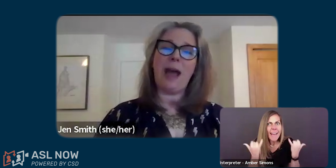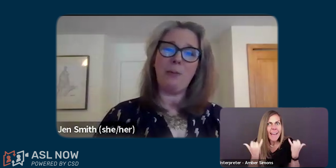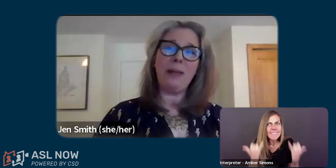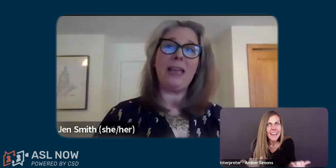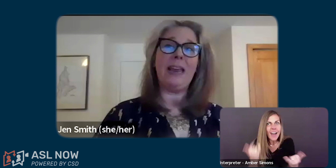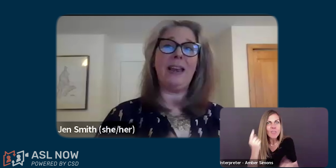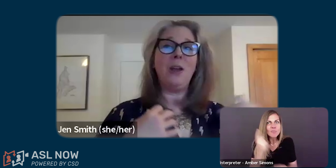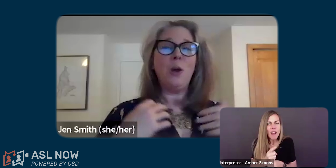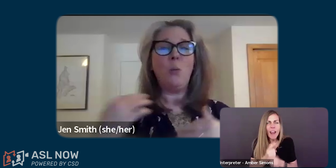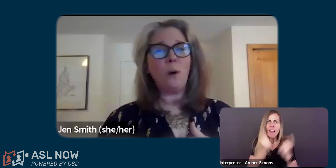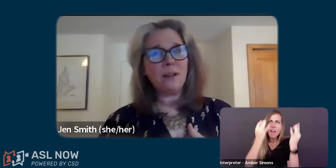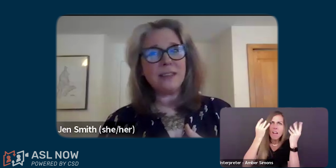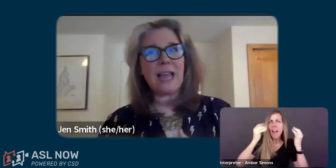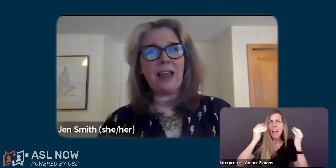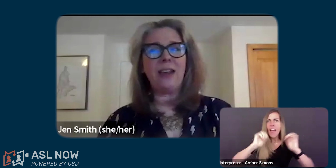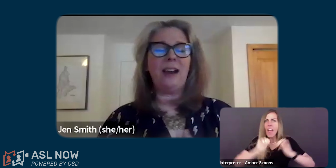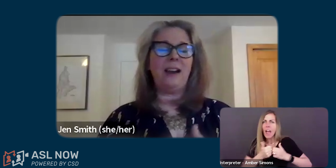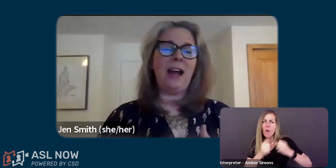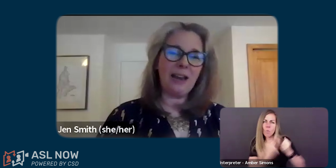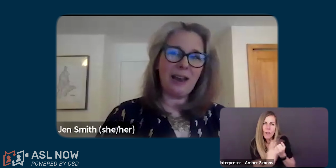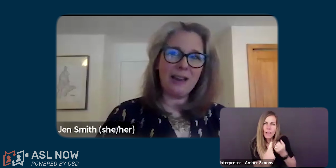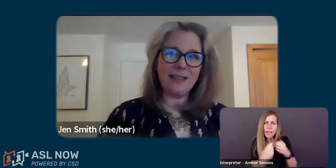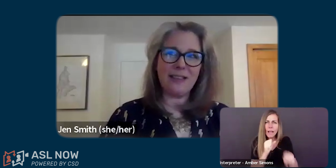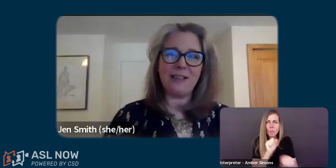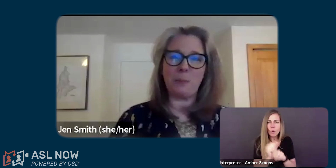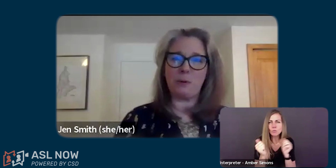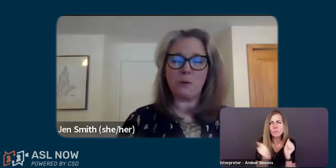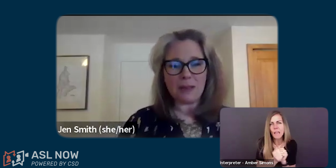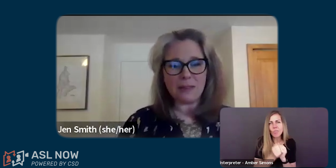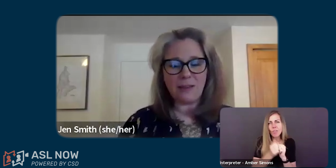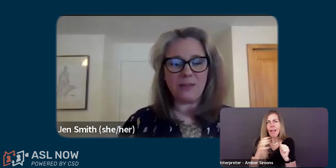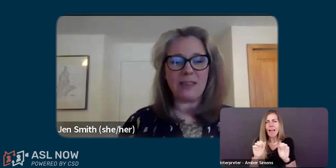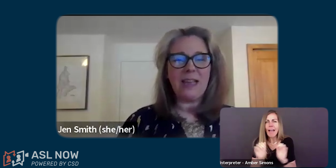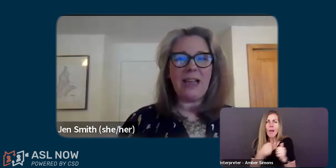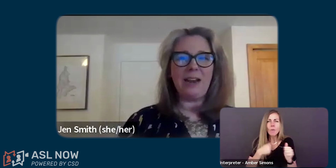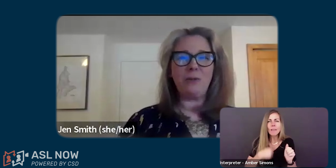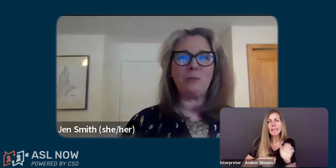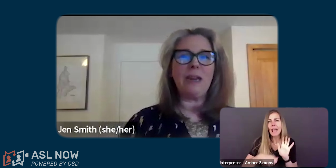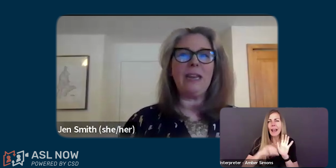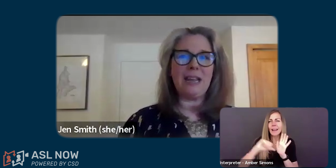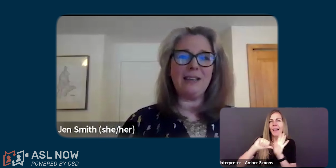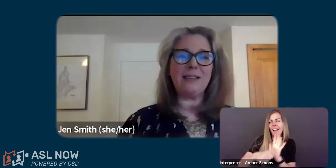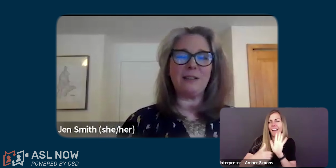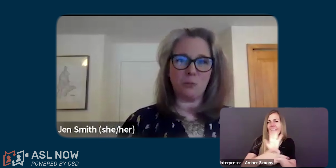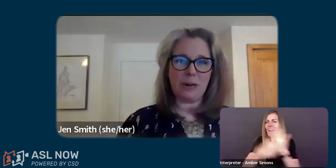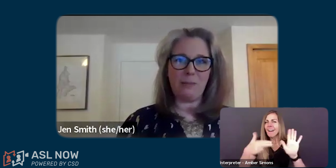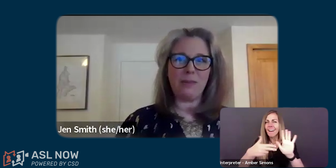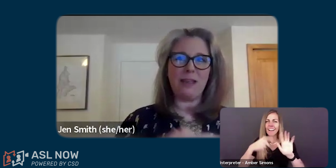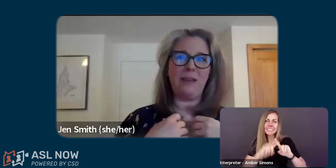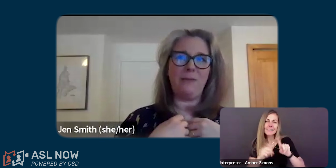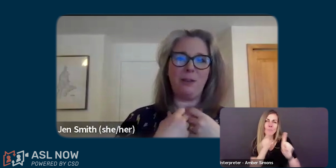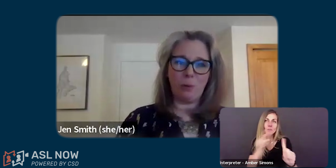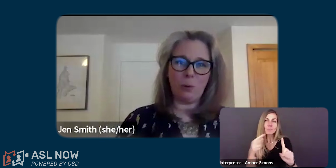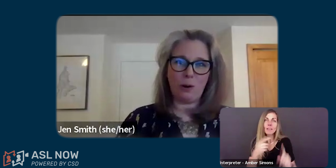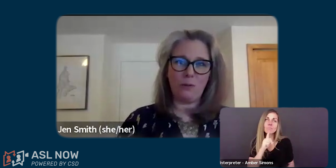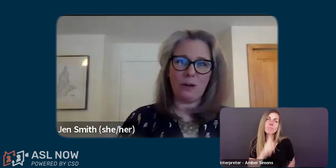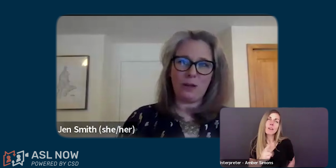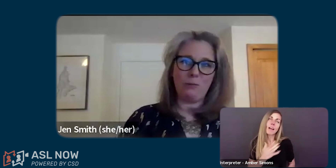how we can work together to highlight these perspectives. And it really is a dream to give the floor over to you, Ryan.